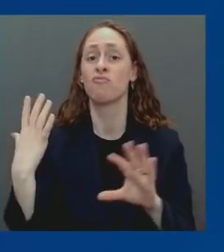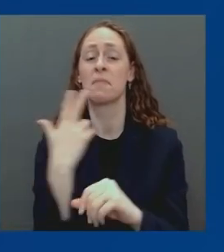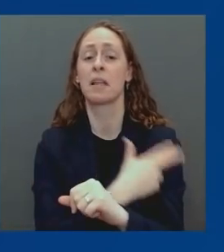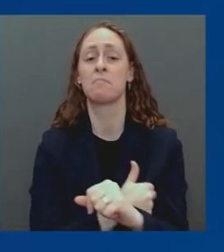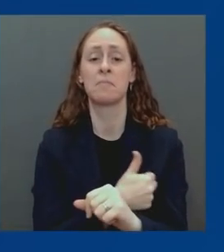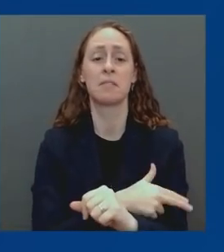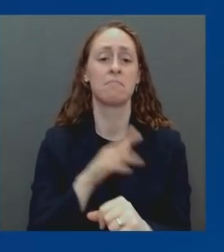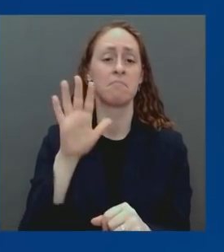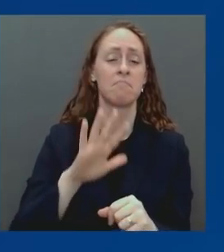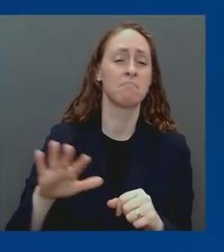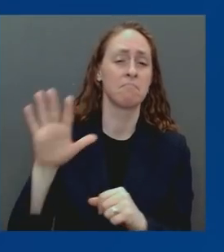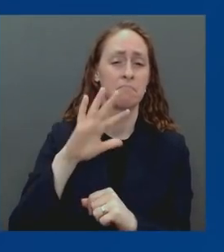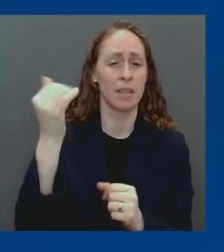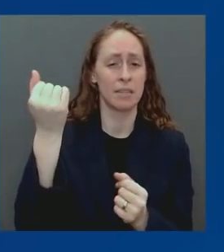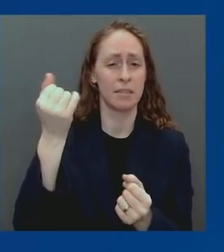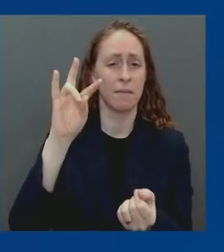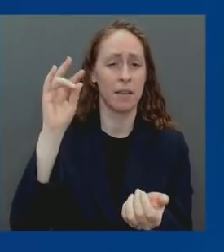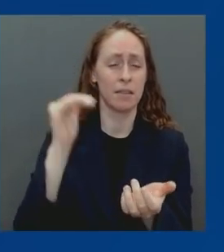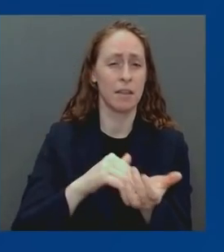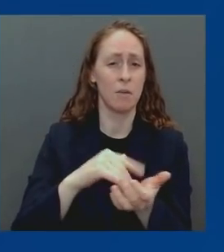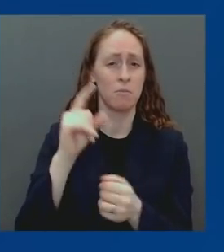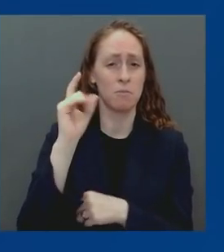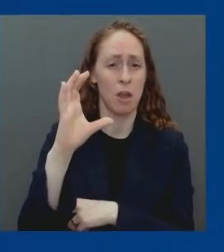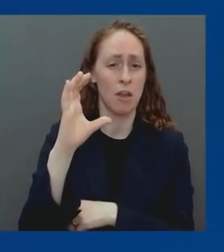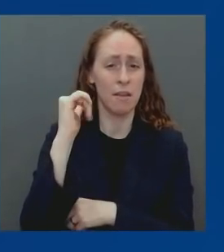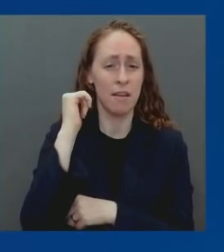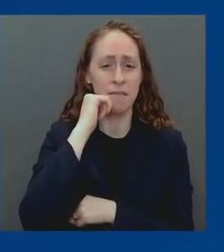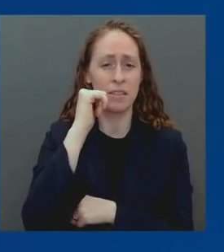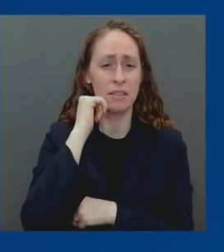also a decrease of about 14 percent over the previous week.